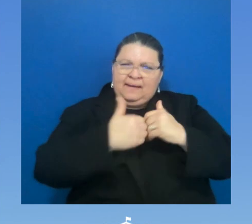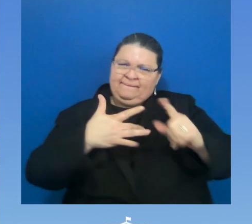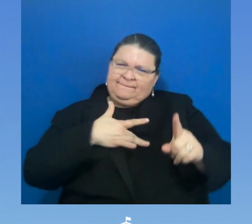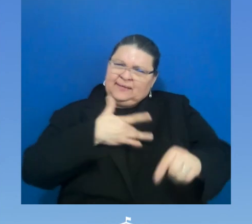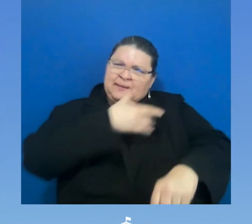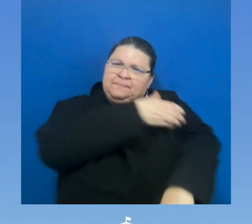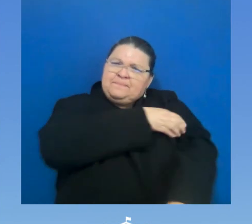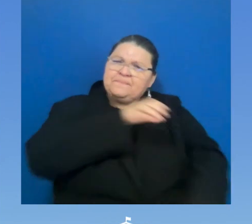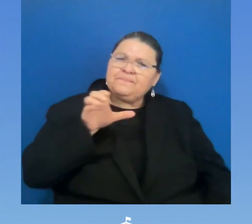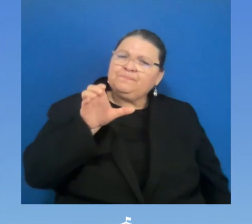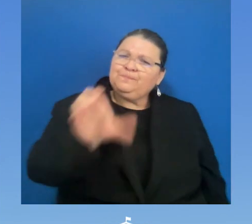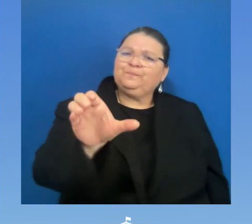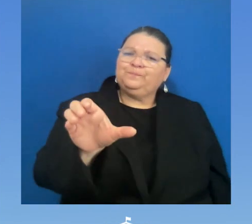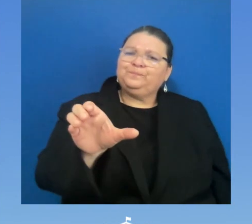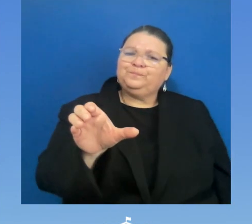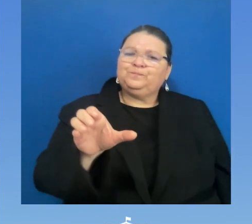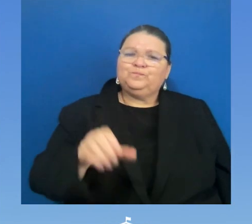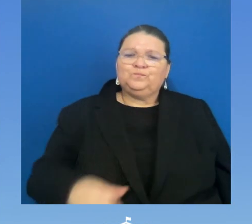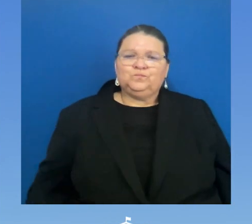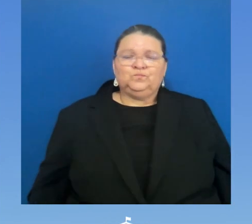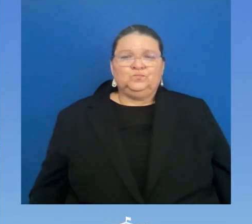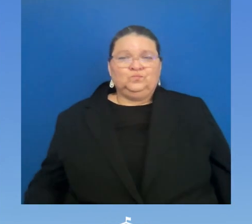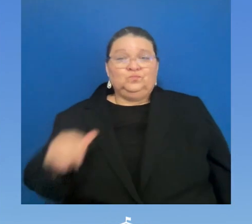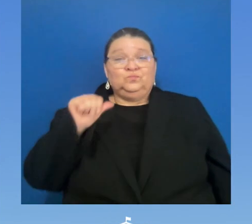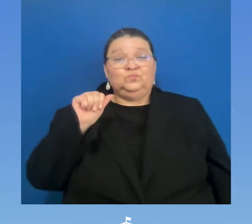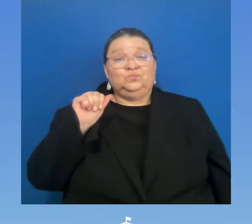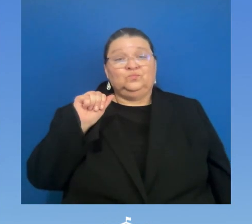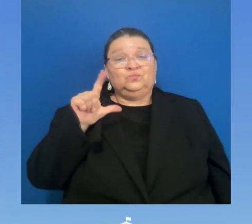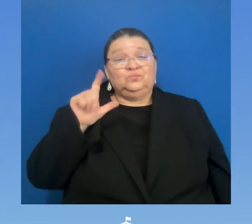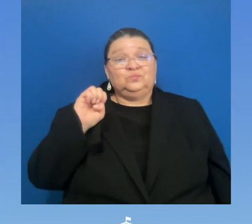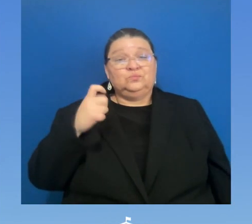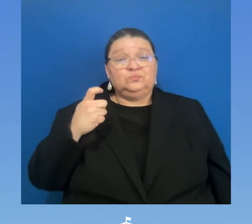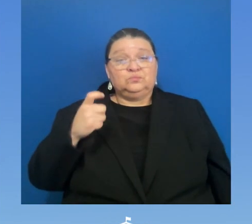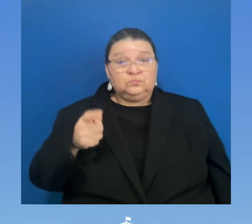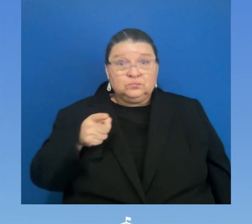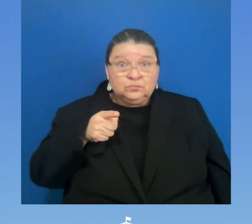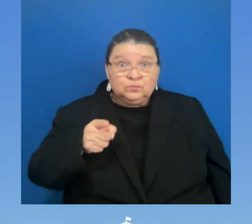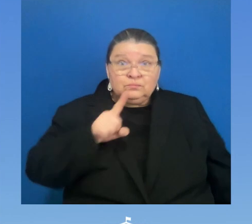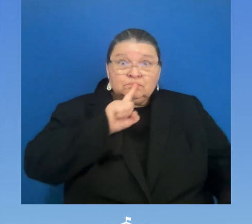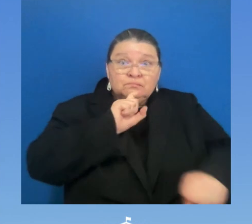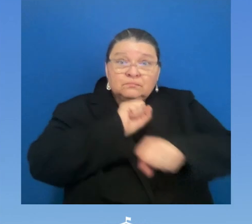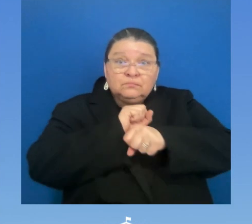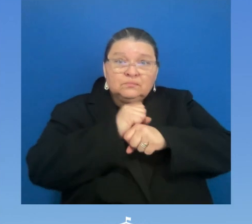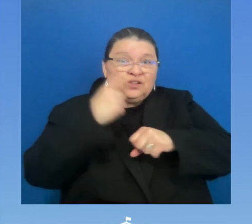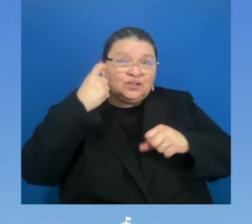Ms. Morgan: I'm very underdressed. I literally ran in and my cleats are still on. So, yes.